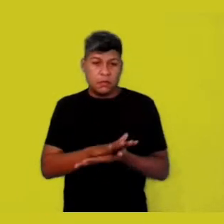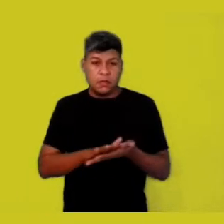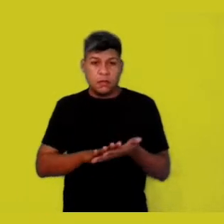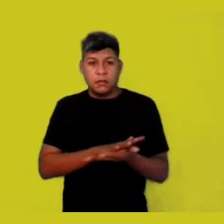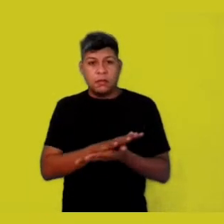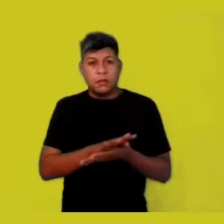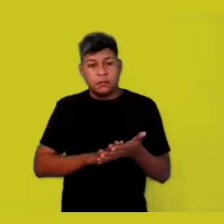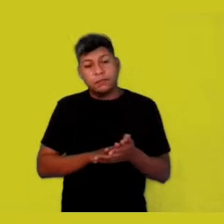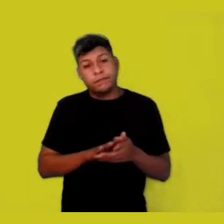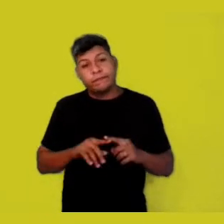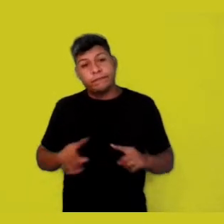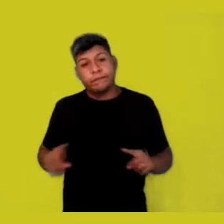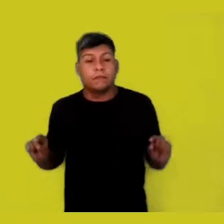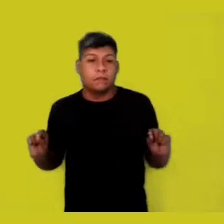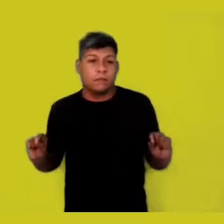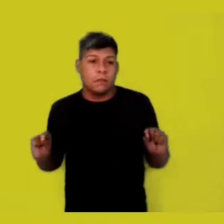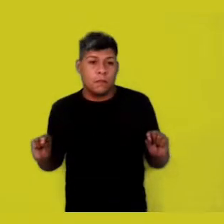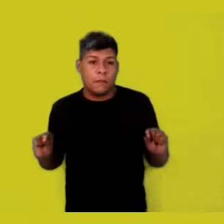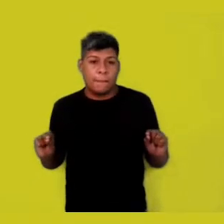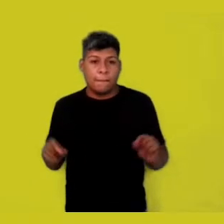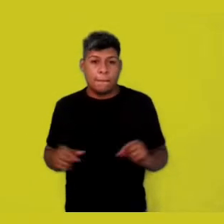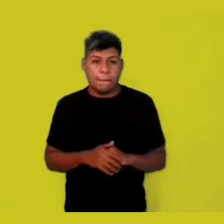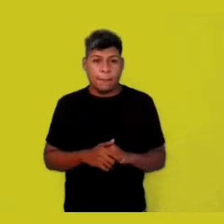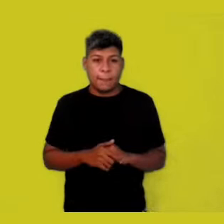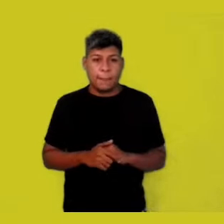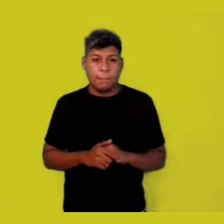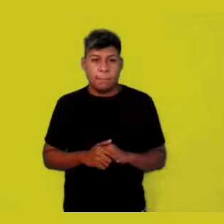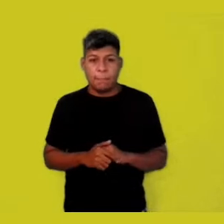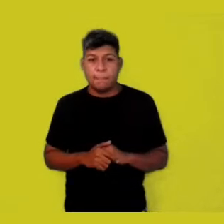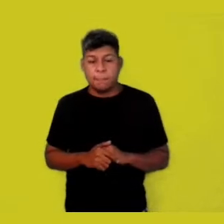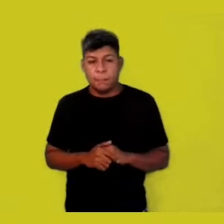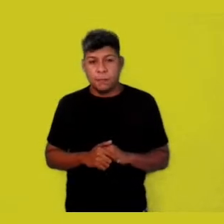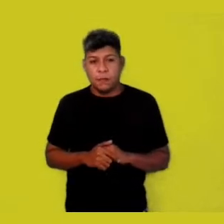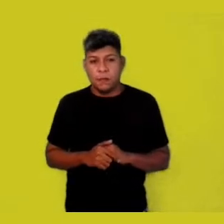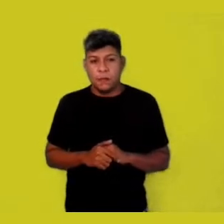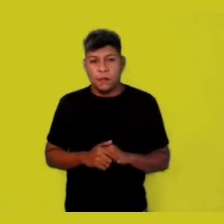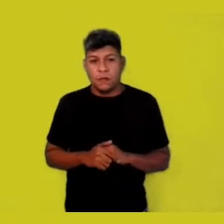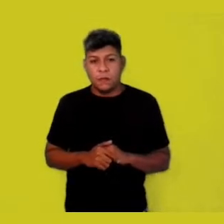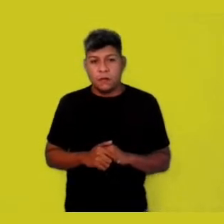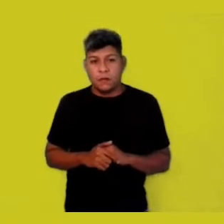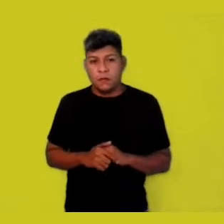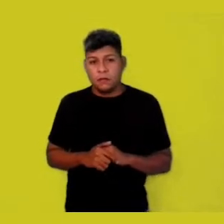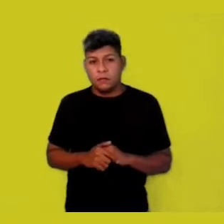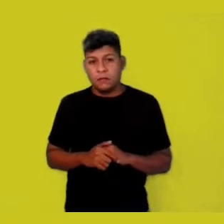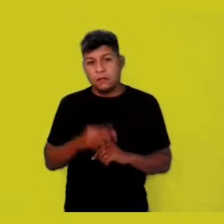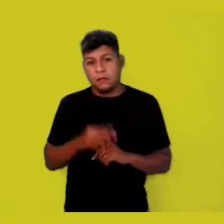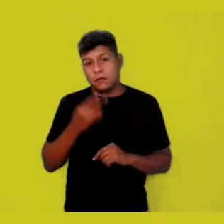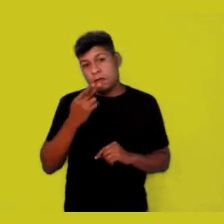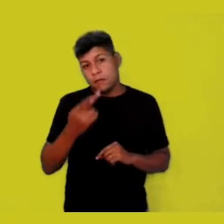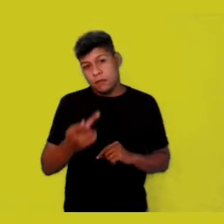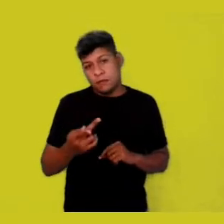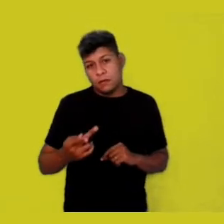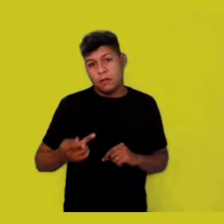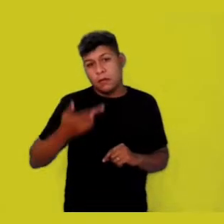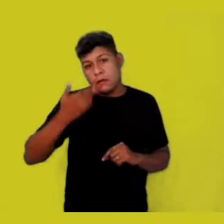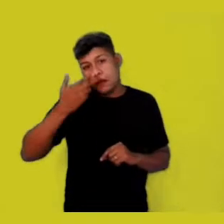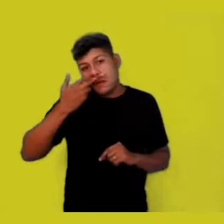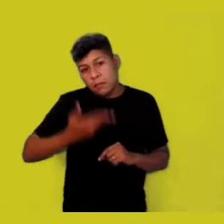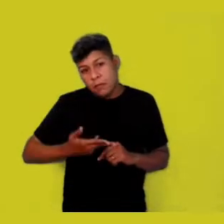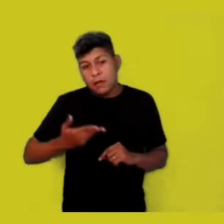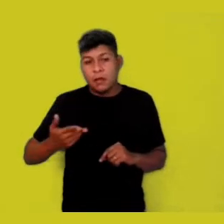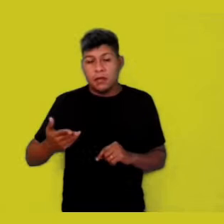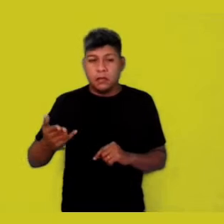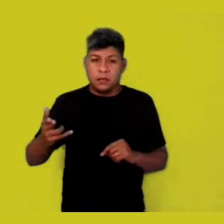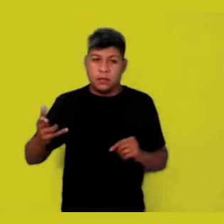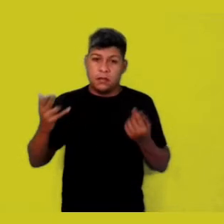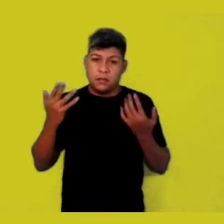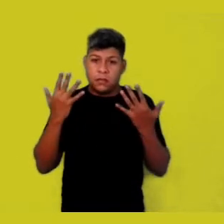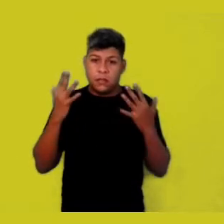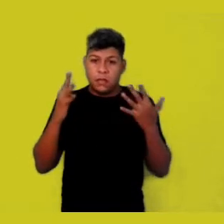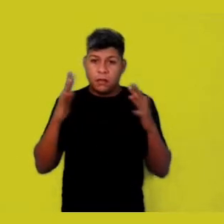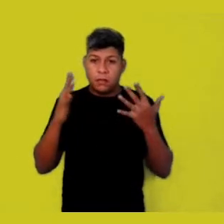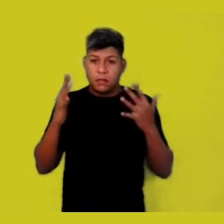I just want to say that we heard here many...